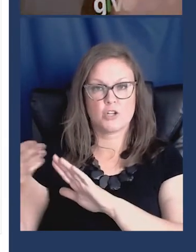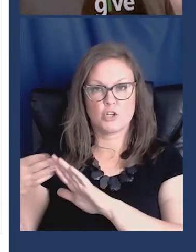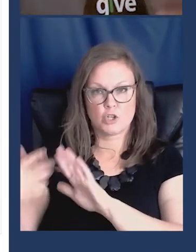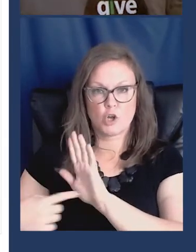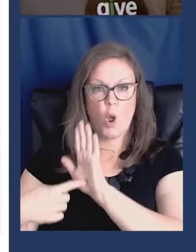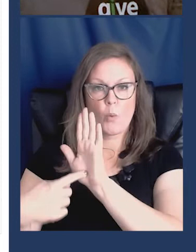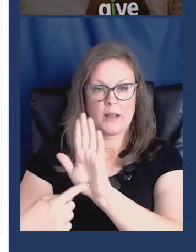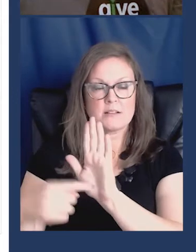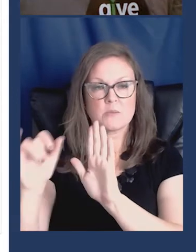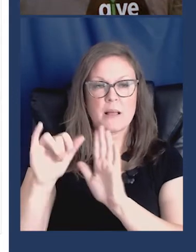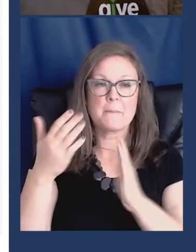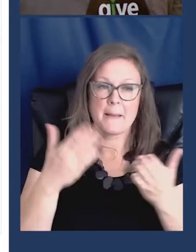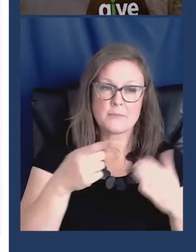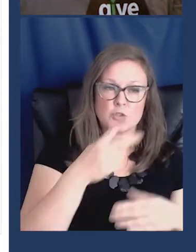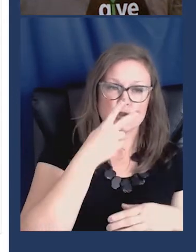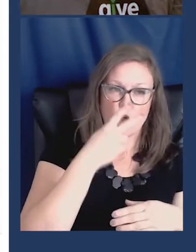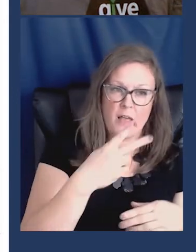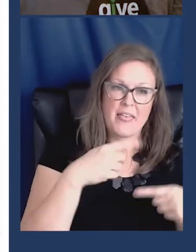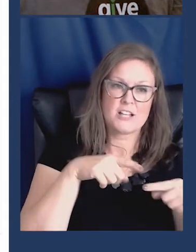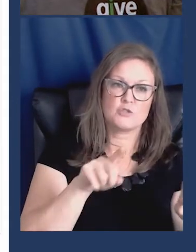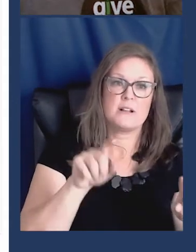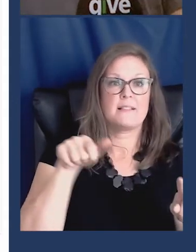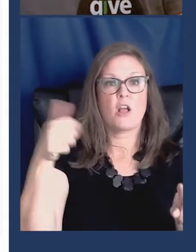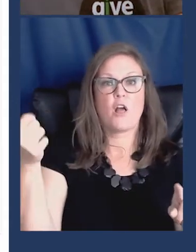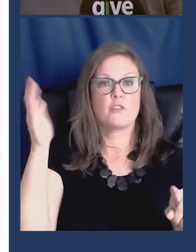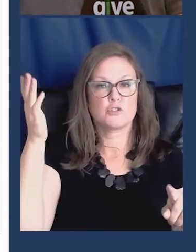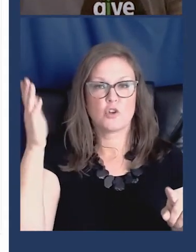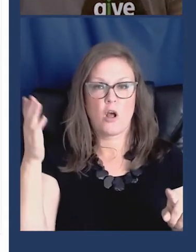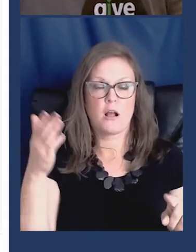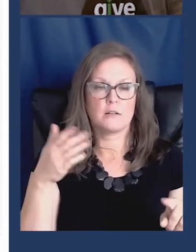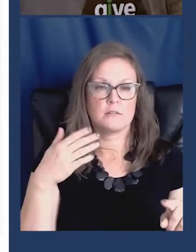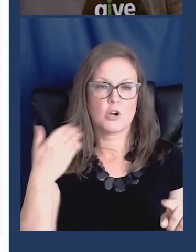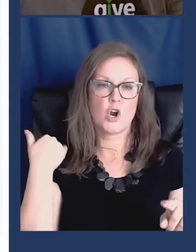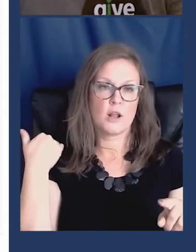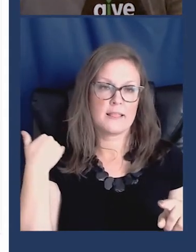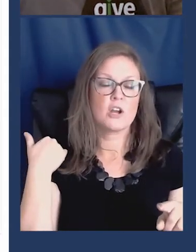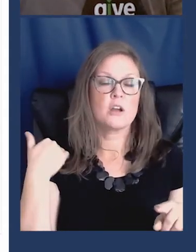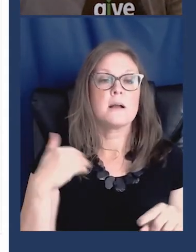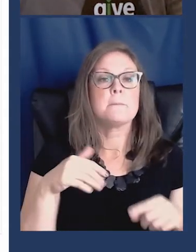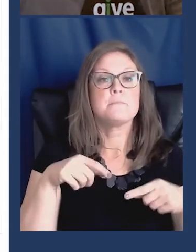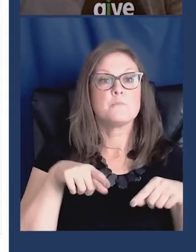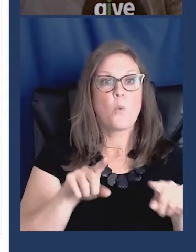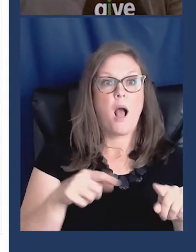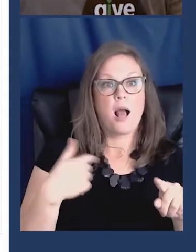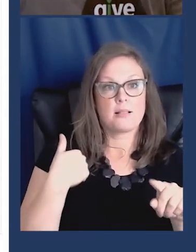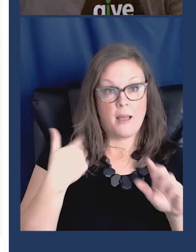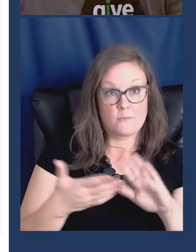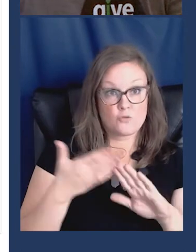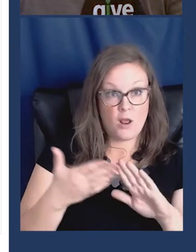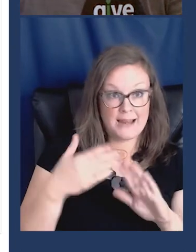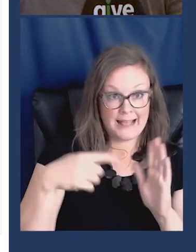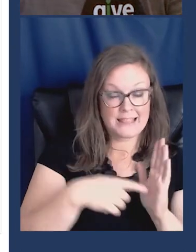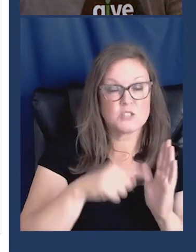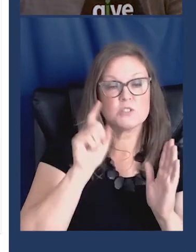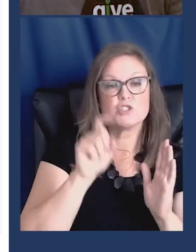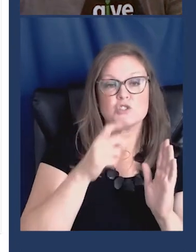But what's going to happen is while I am running this, we should see a log in event occur